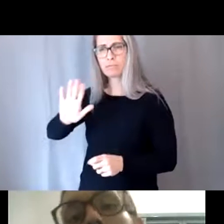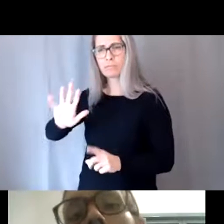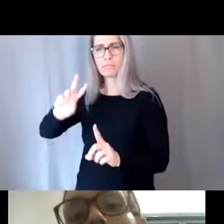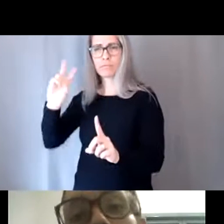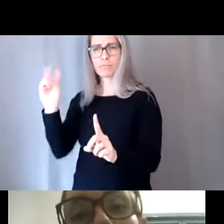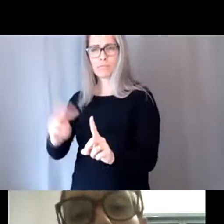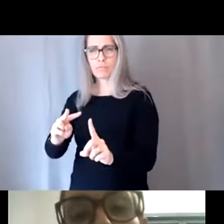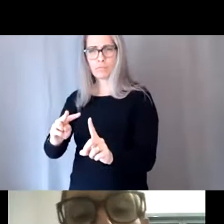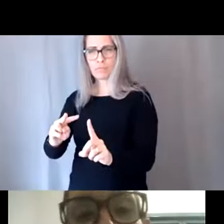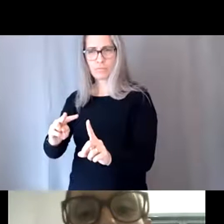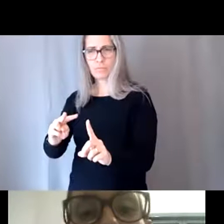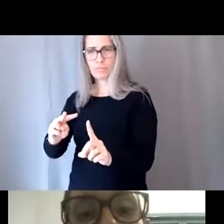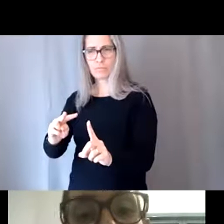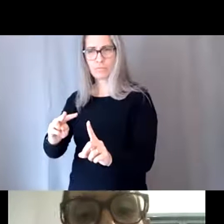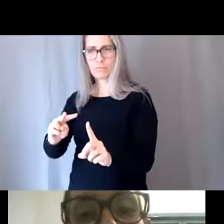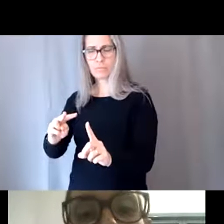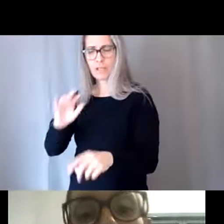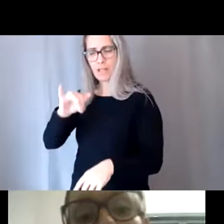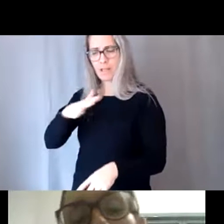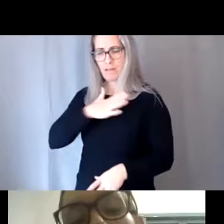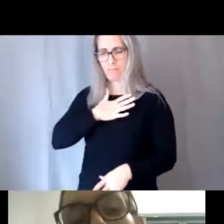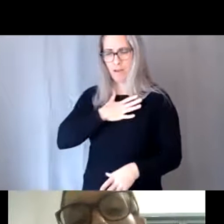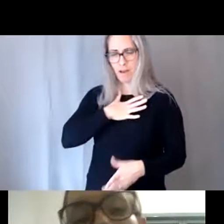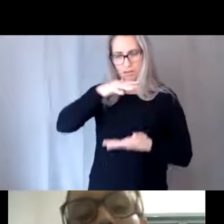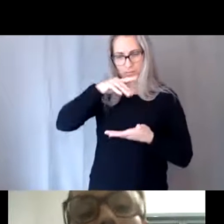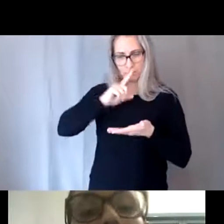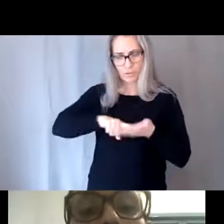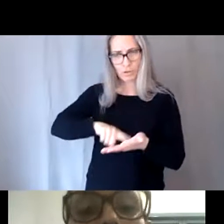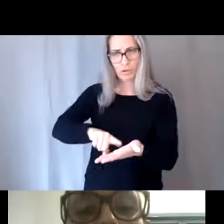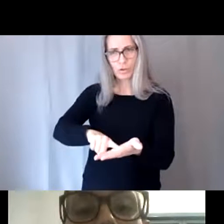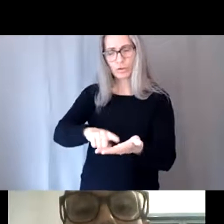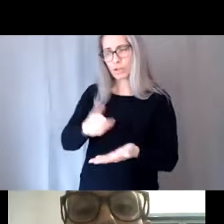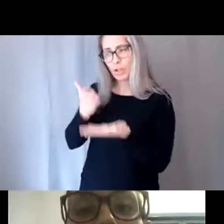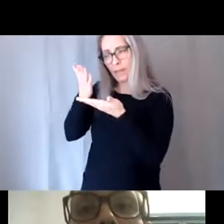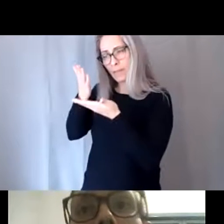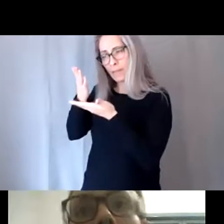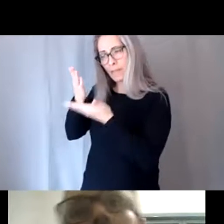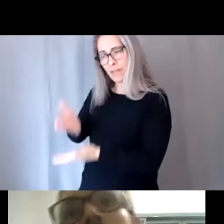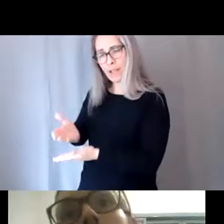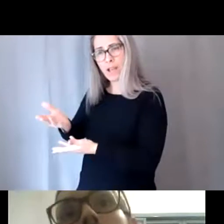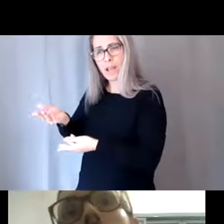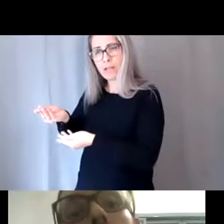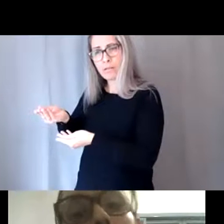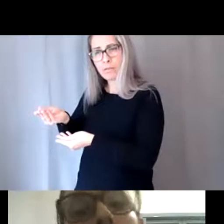that I relate in my ethnography tell me that the goal